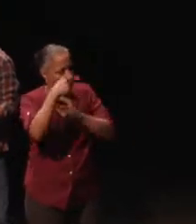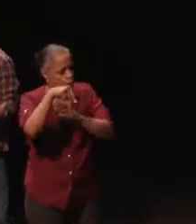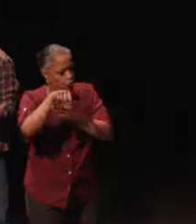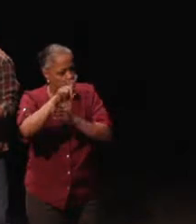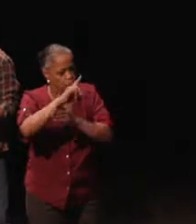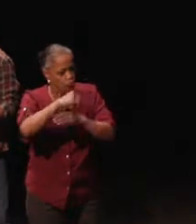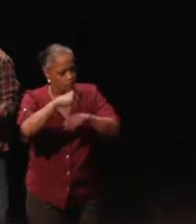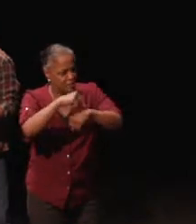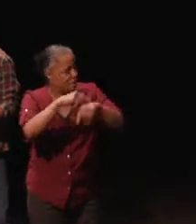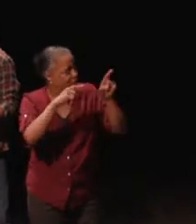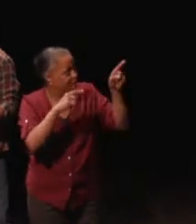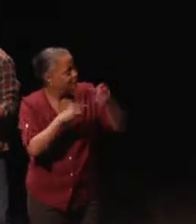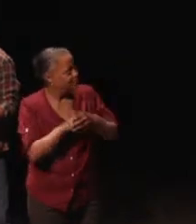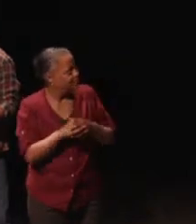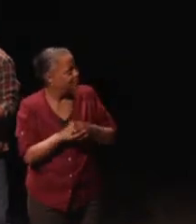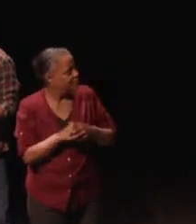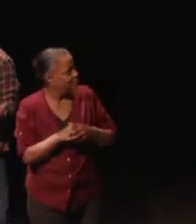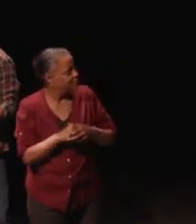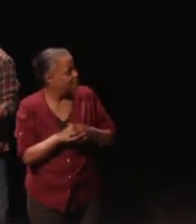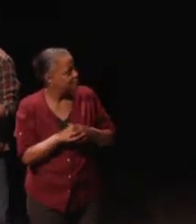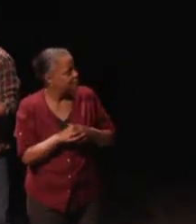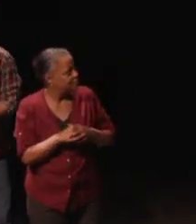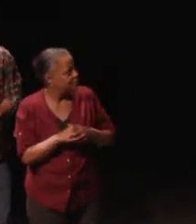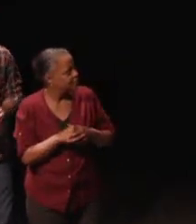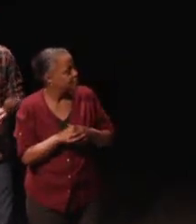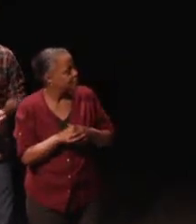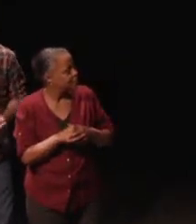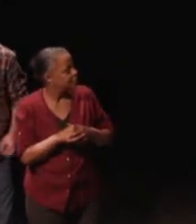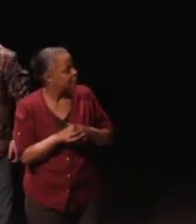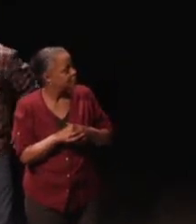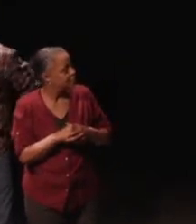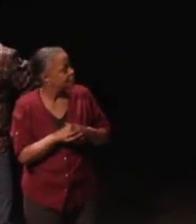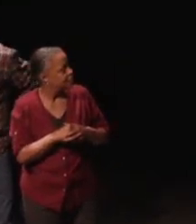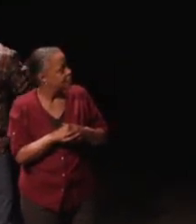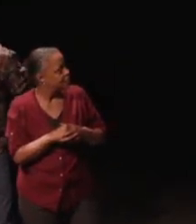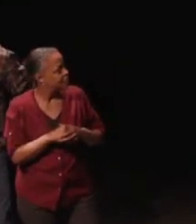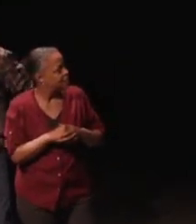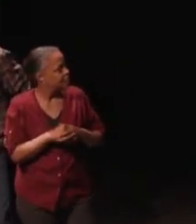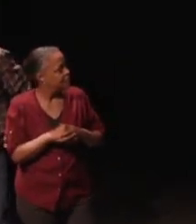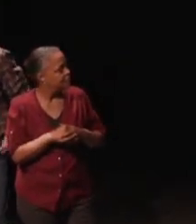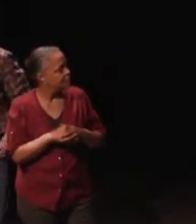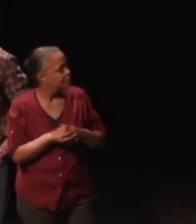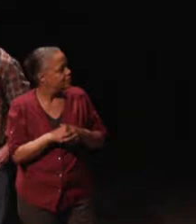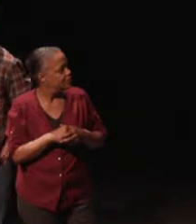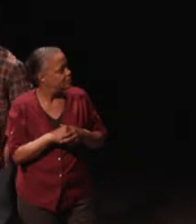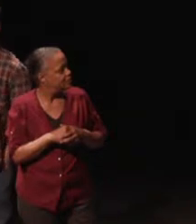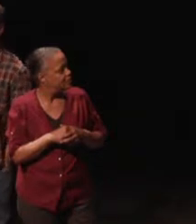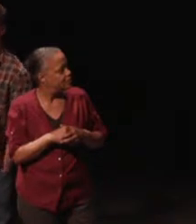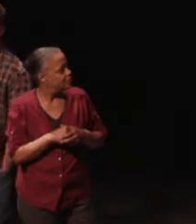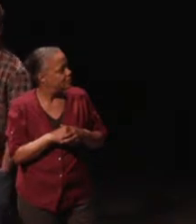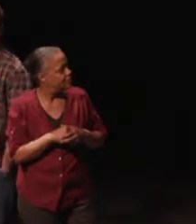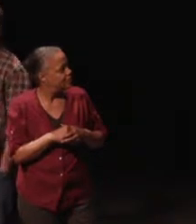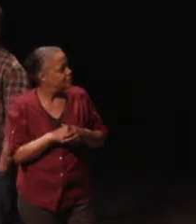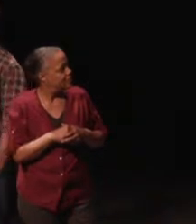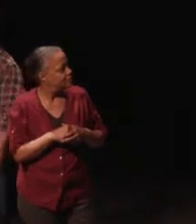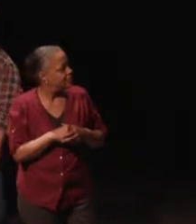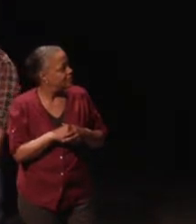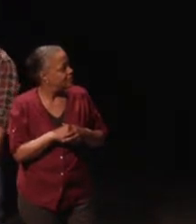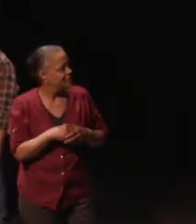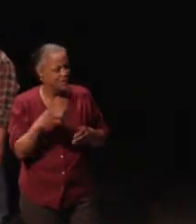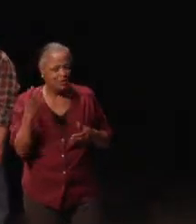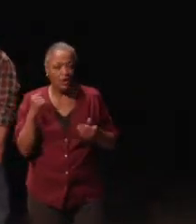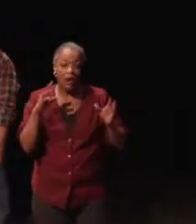I mean, one of the really obvious things you